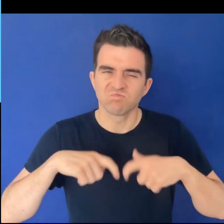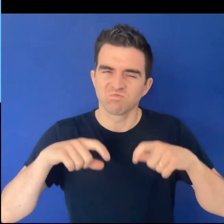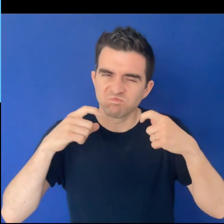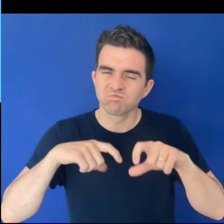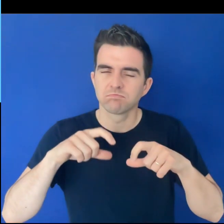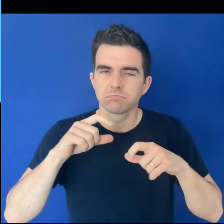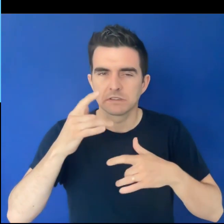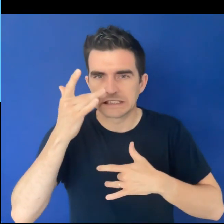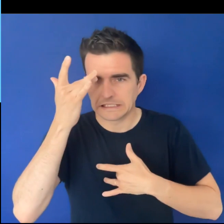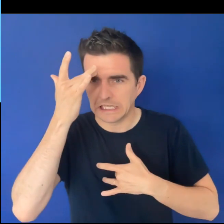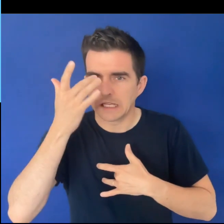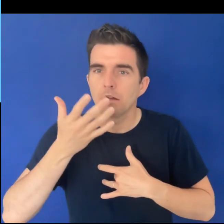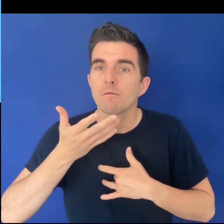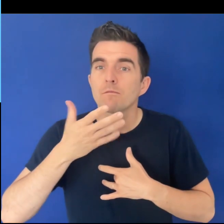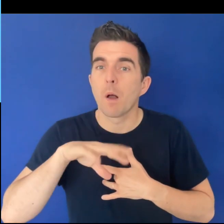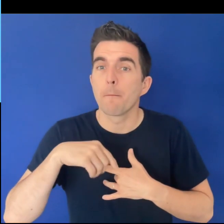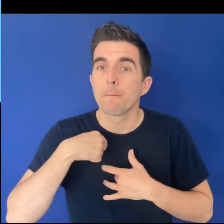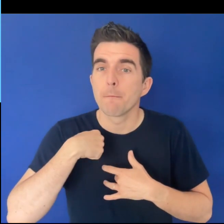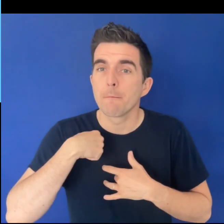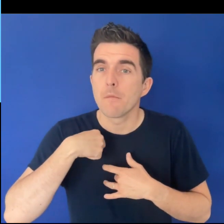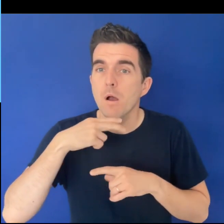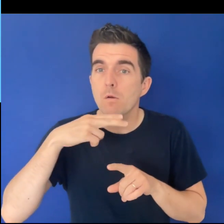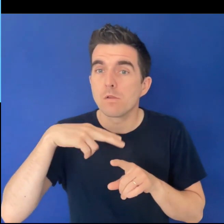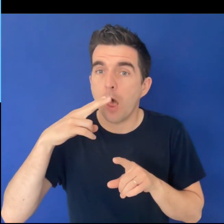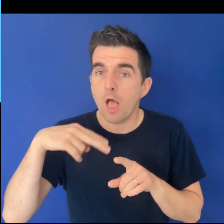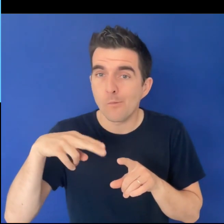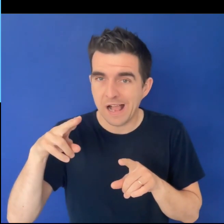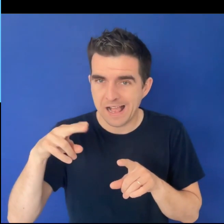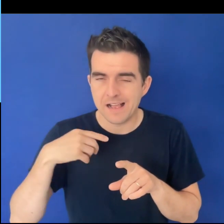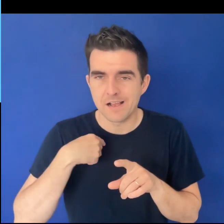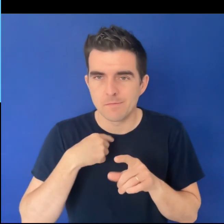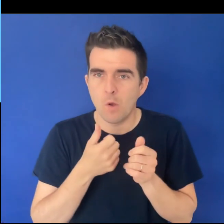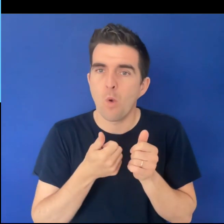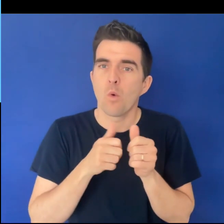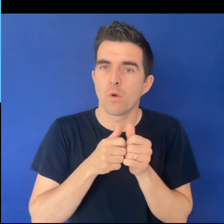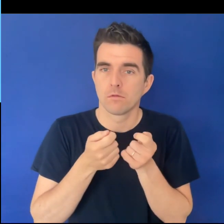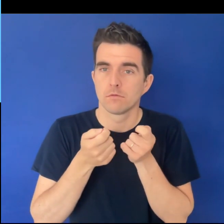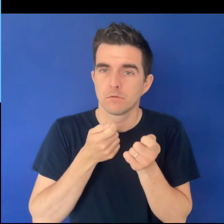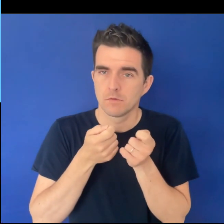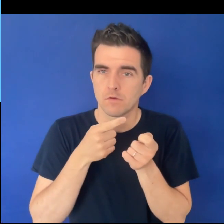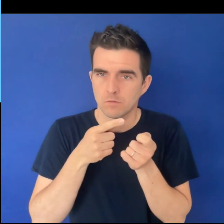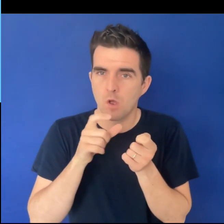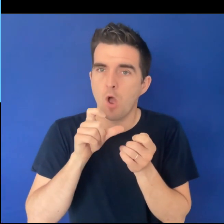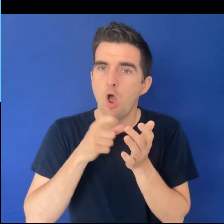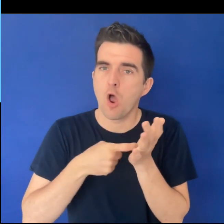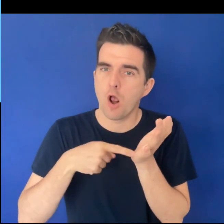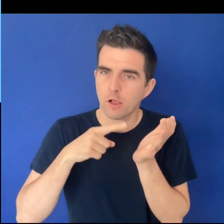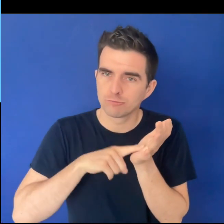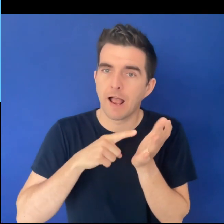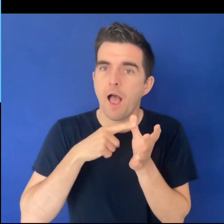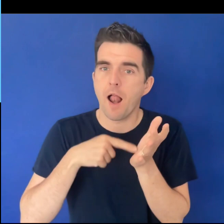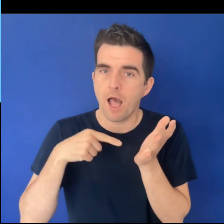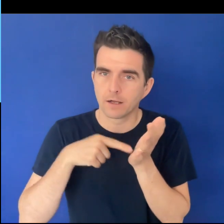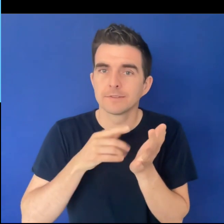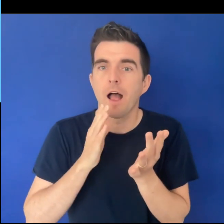and also a co-host of the podcast Ctrl, Alt, Access together with Laura. I’m a white woman in my 30’s with dark red hair,